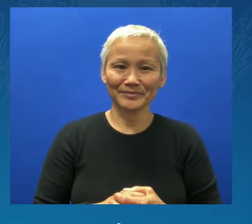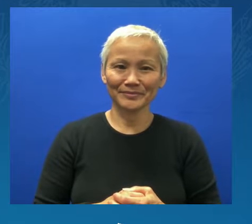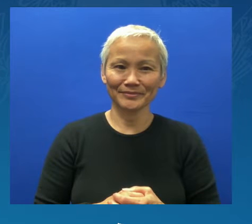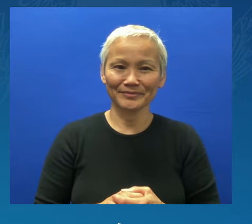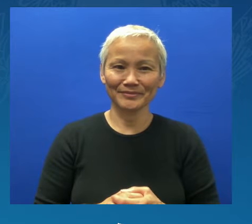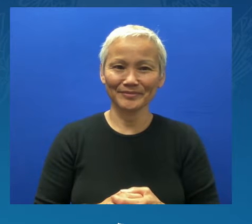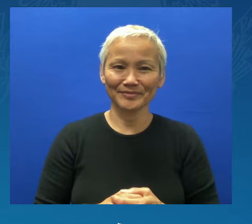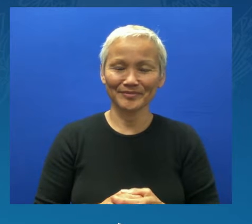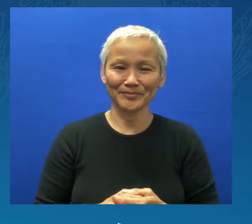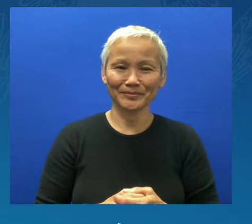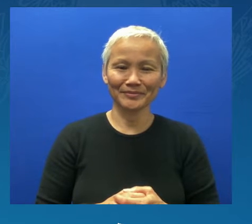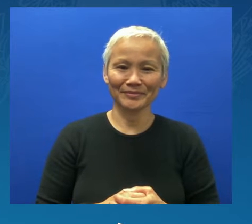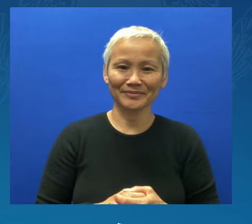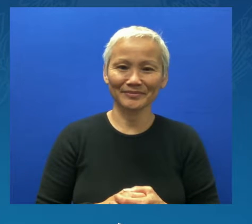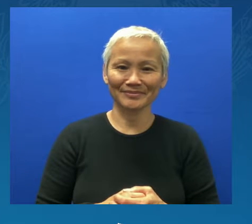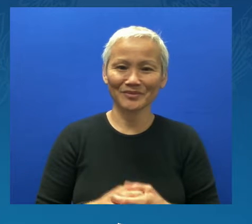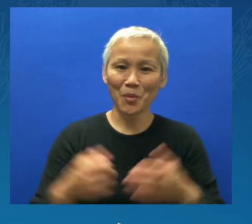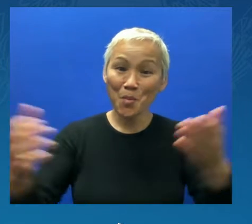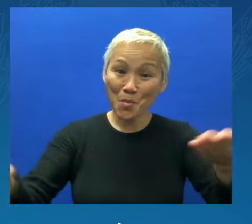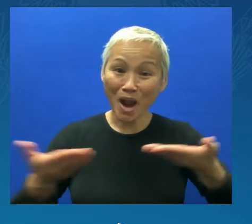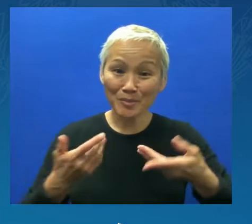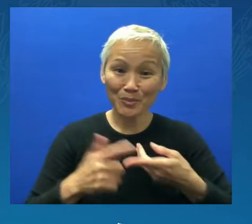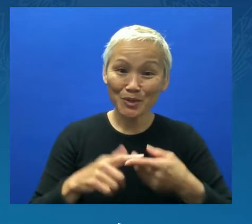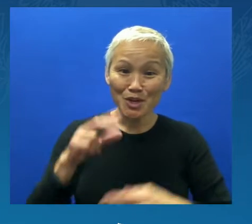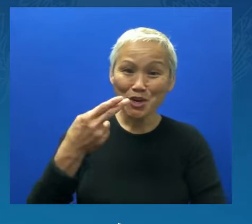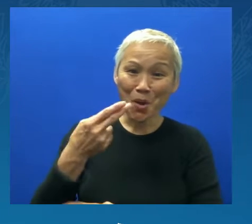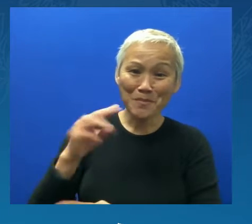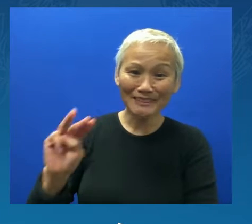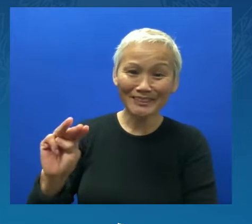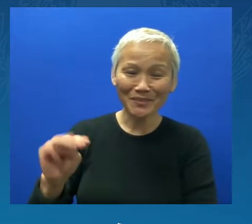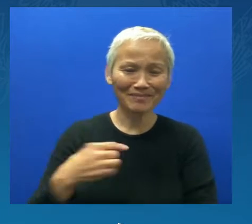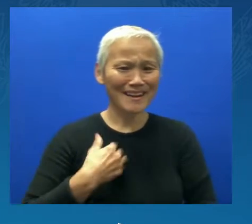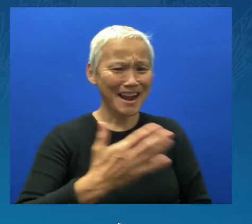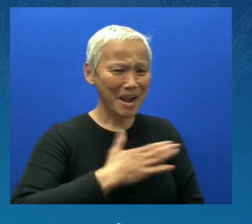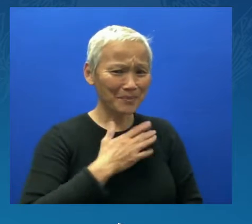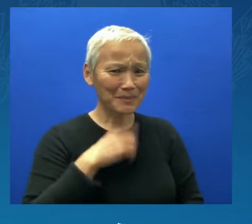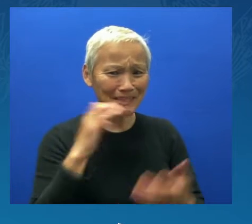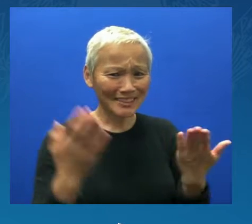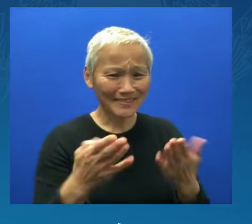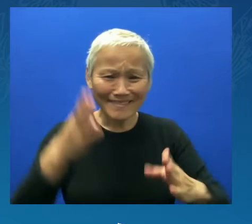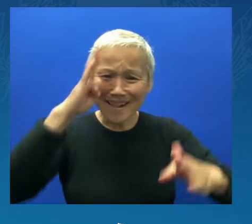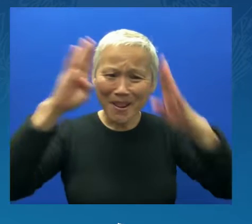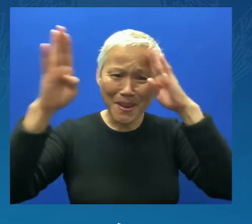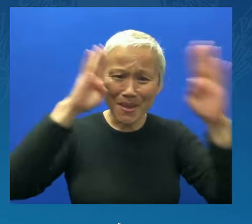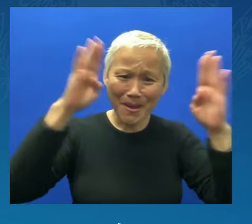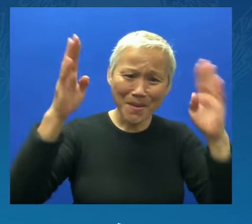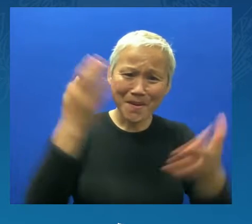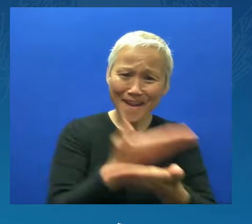The Vice President: It is so good to be here, and hello to everyone. Hello. It's good to be with you. You got a packed house.